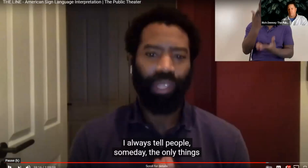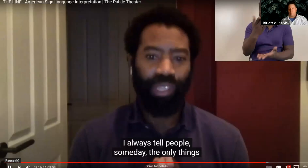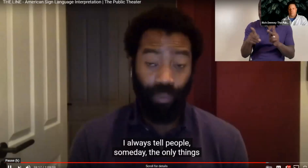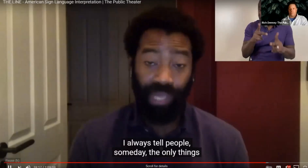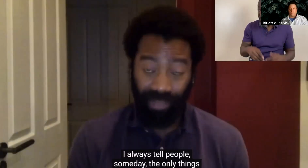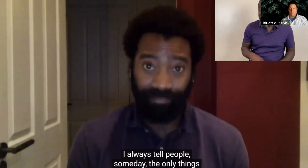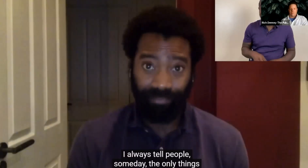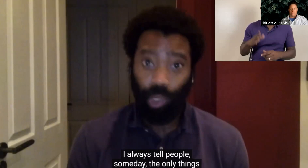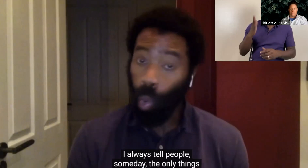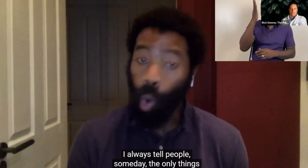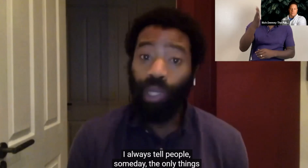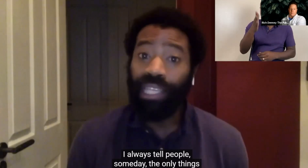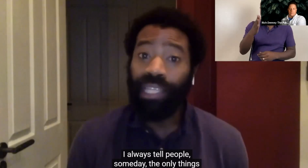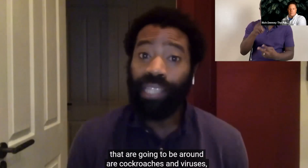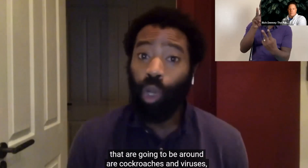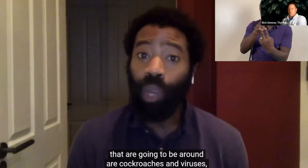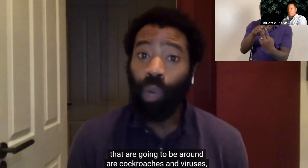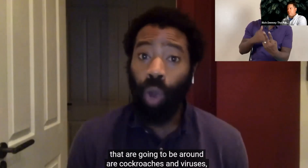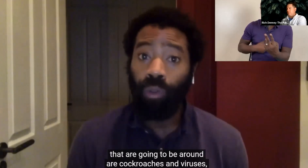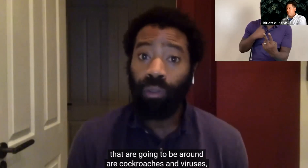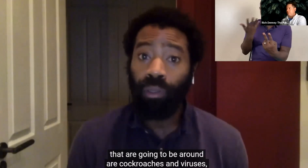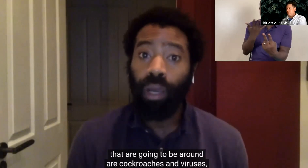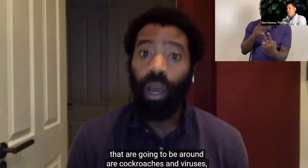Someday the only things that are going to be around are